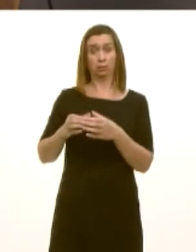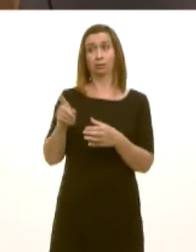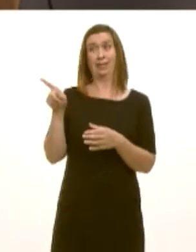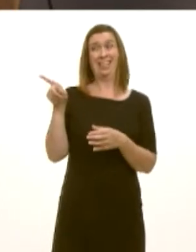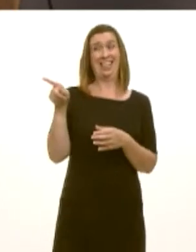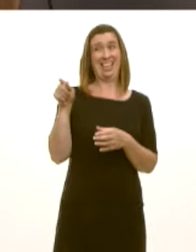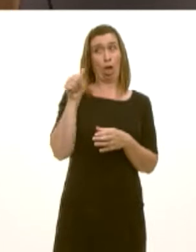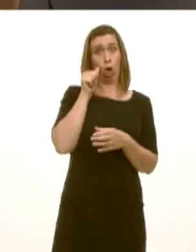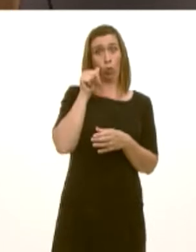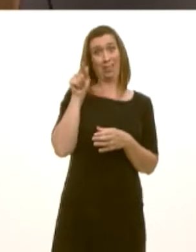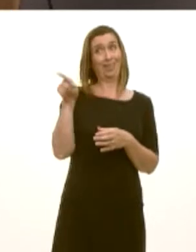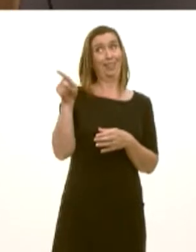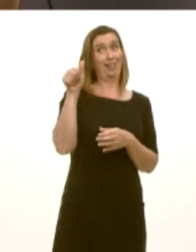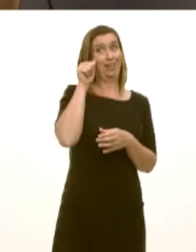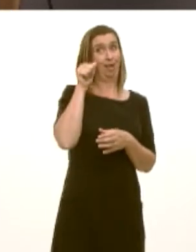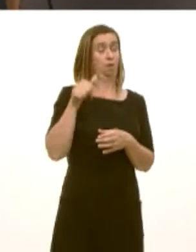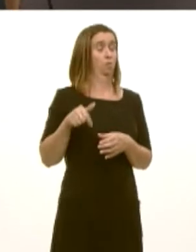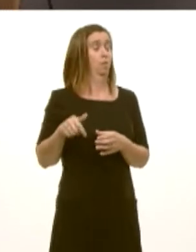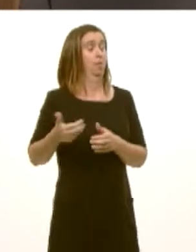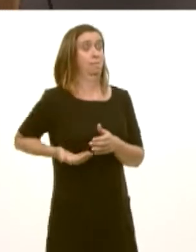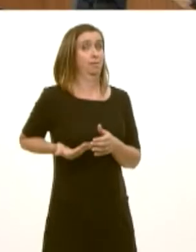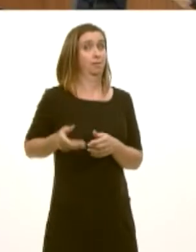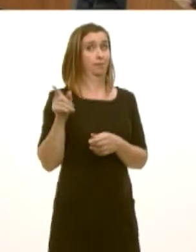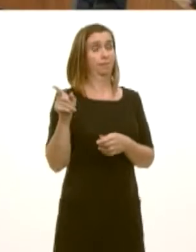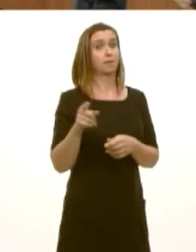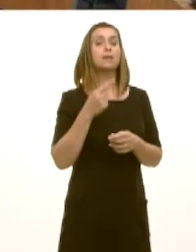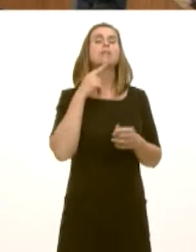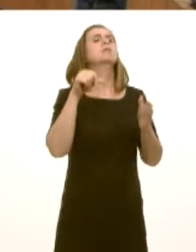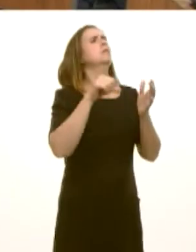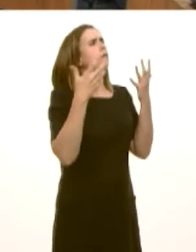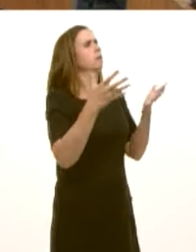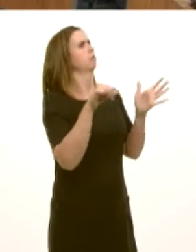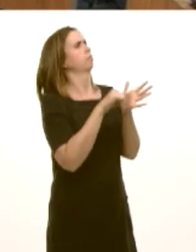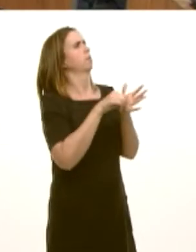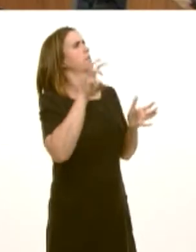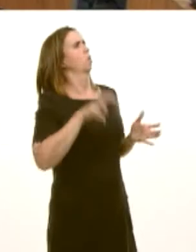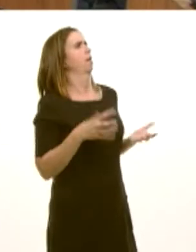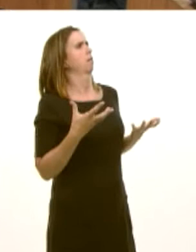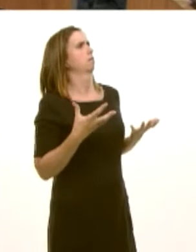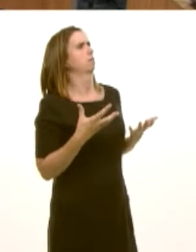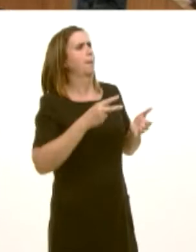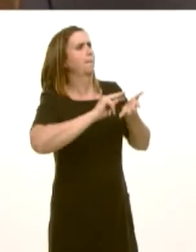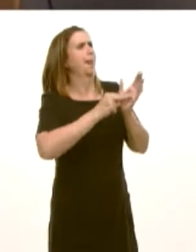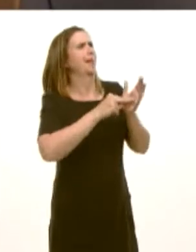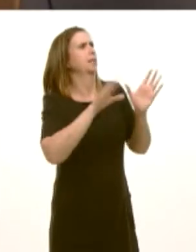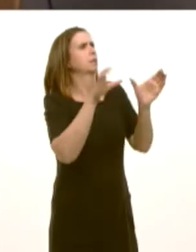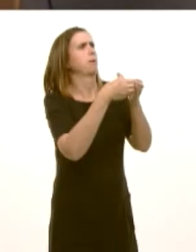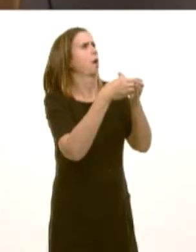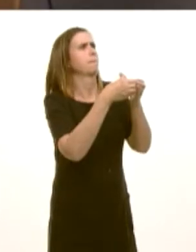going to mention itósaying to me, ëThe problem we have in Wales is we donít get pre-app advice from departments. They are overrun with other applications.